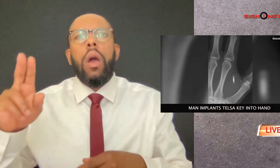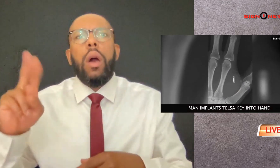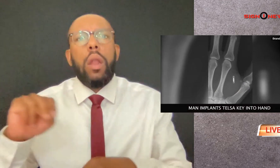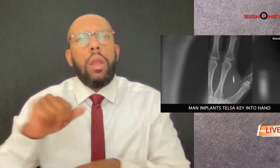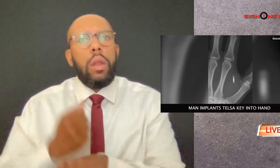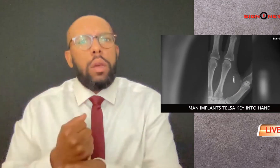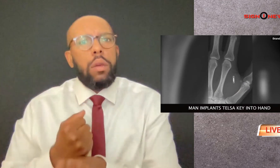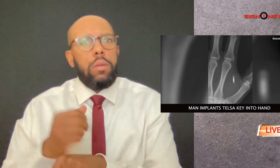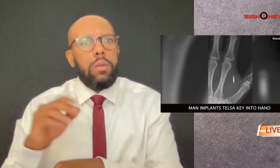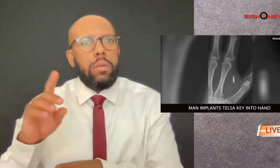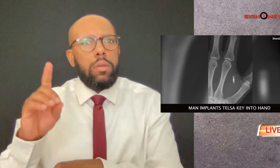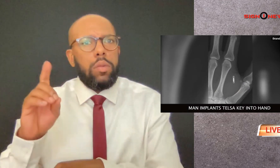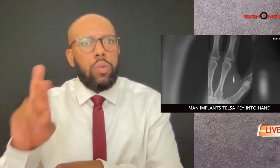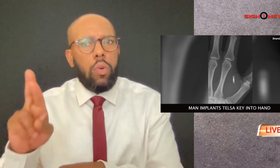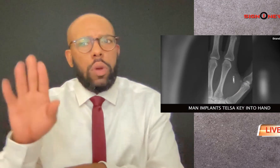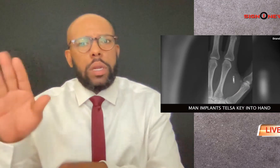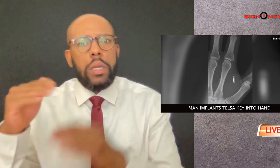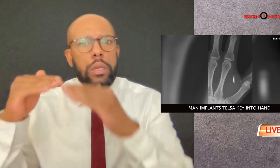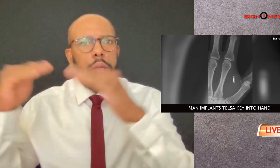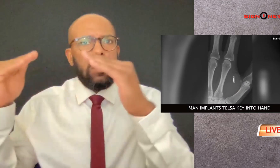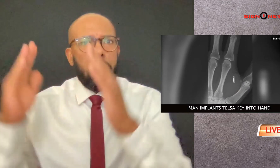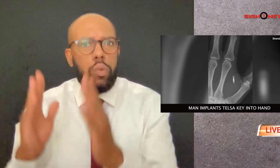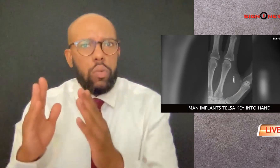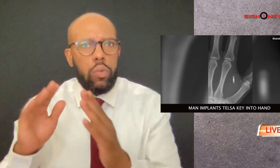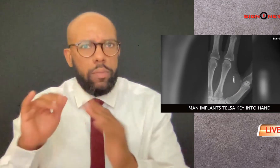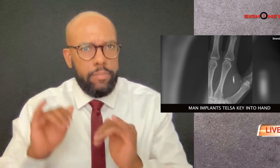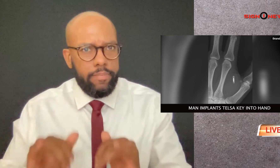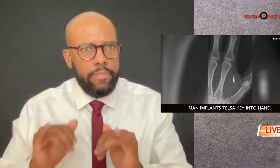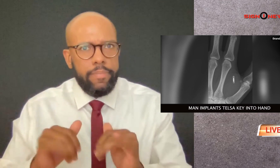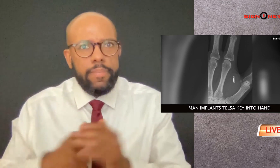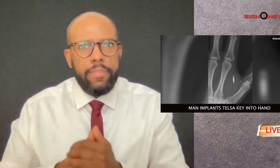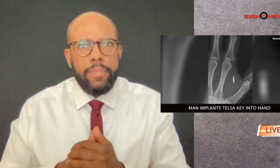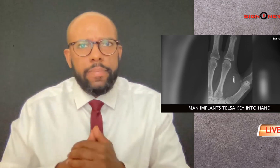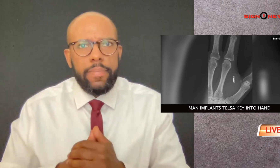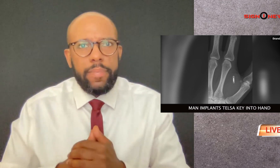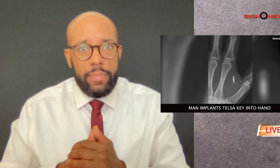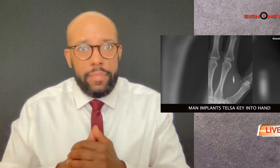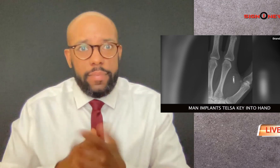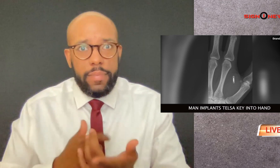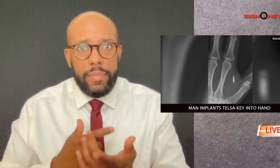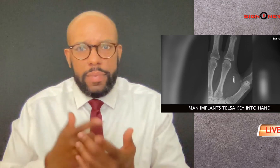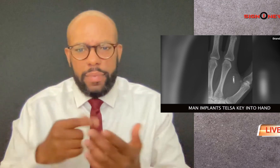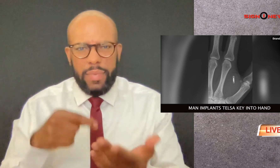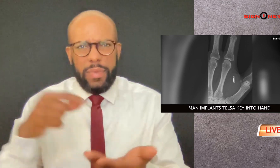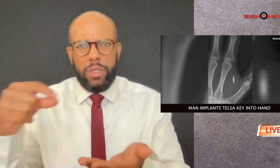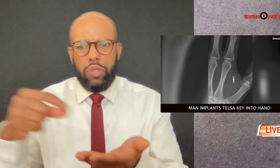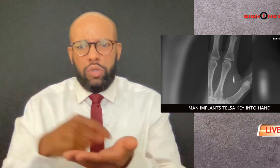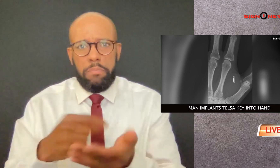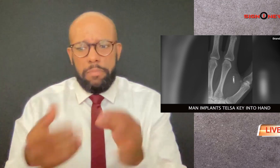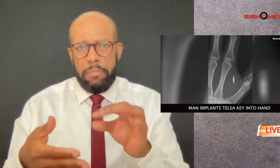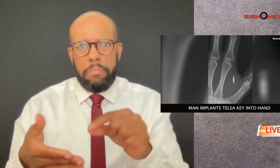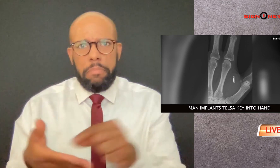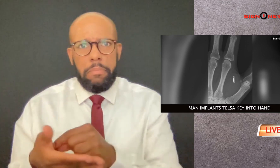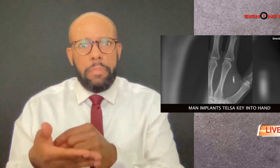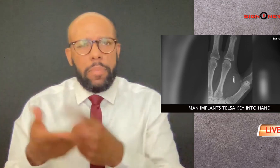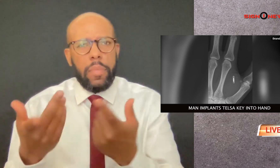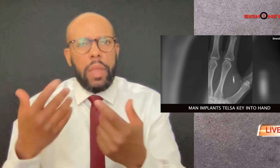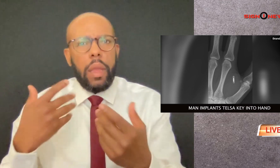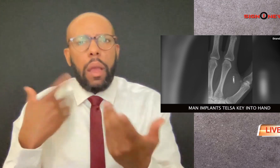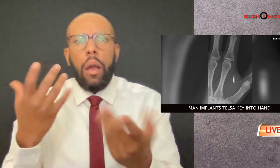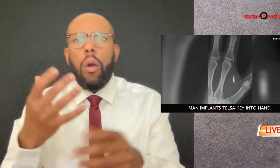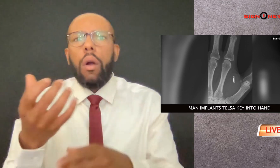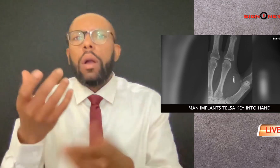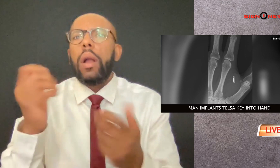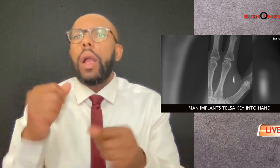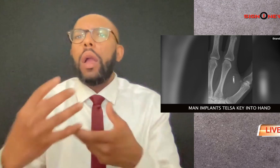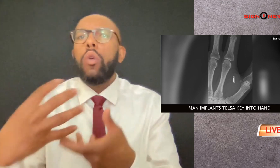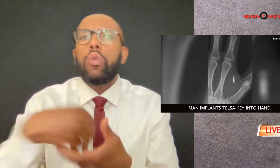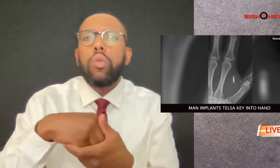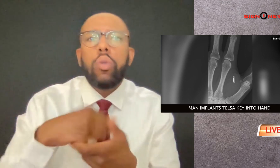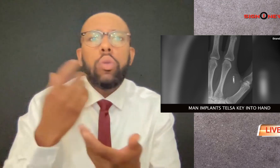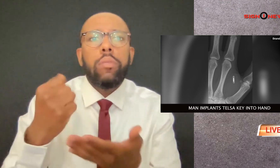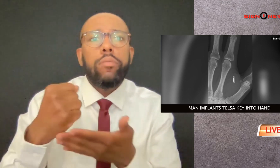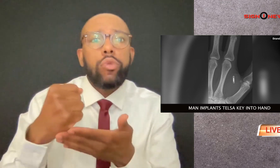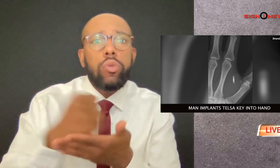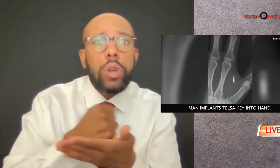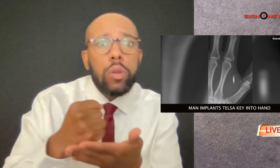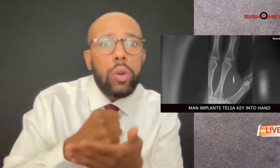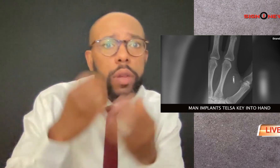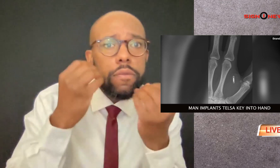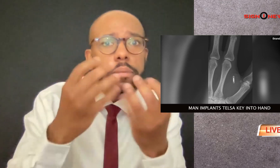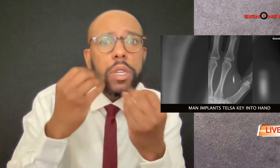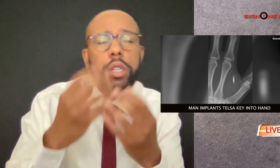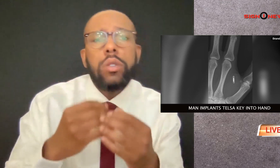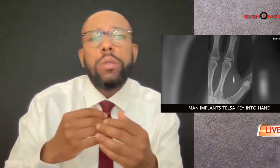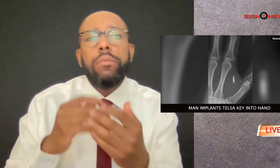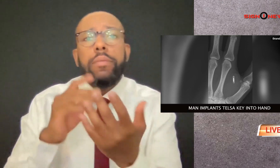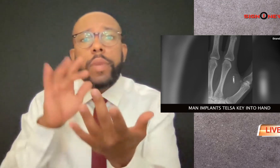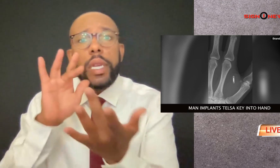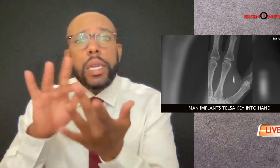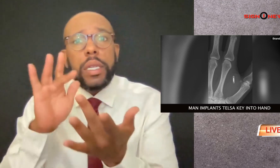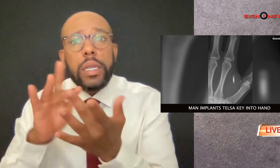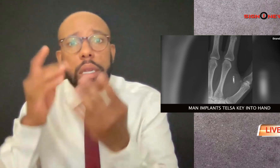allows him to unlock the door to his home it also holds his contact and medical information